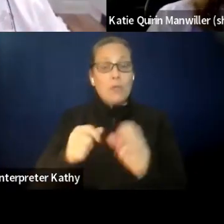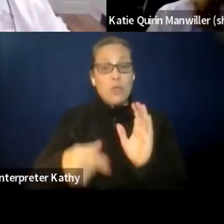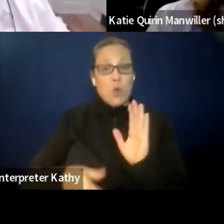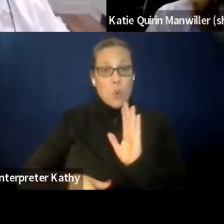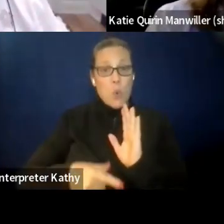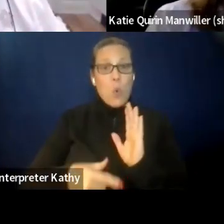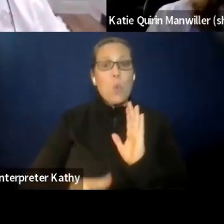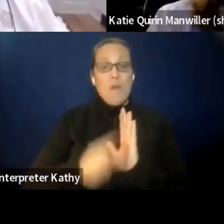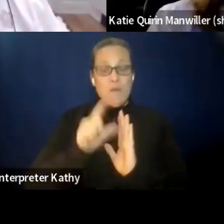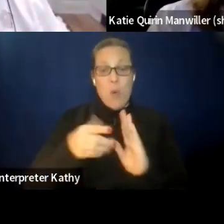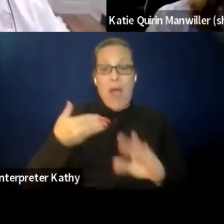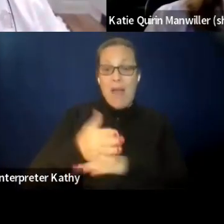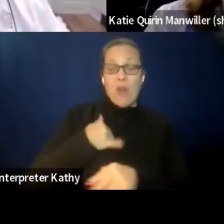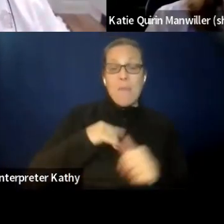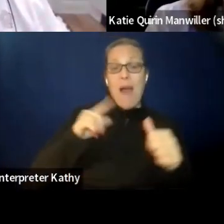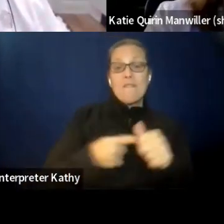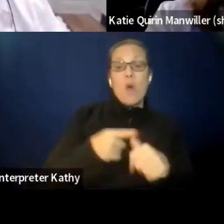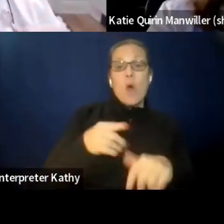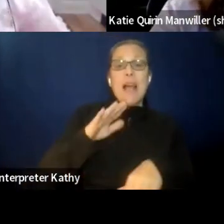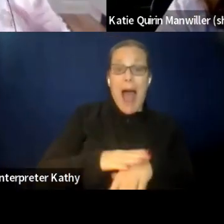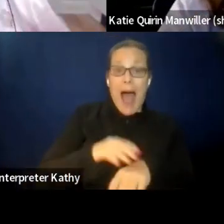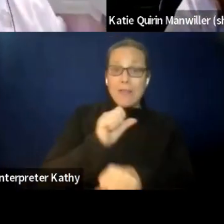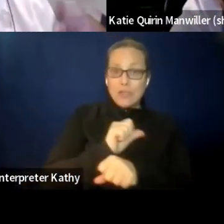That said, during my second performance